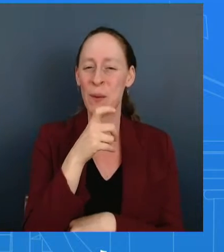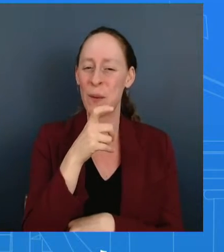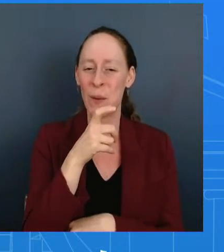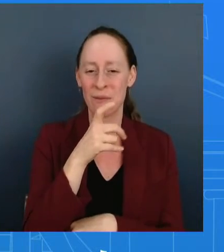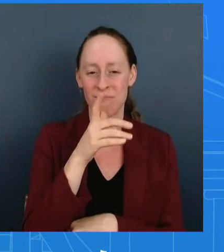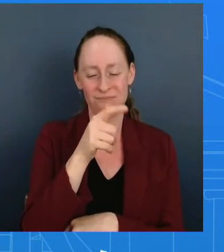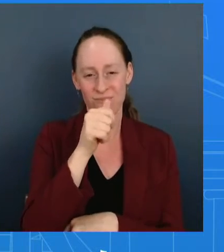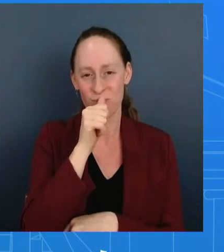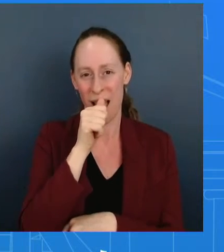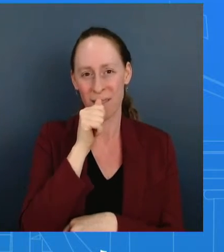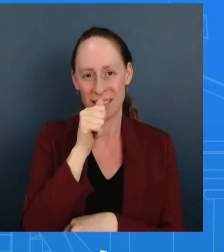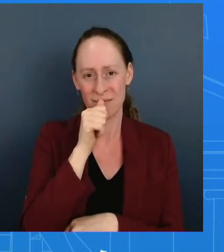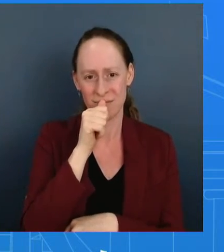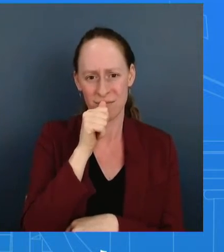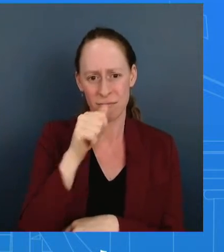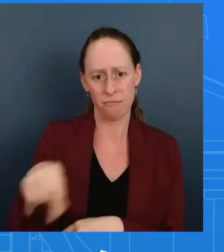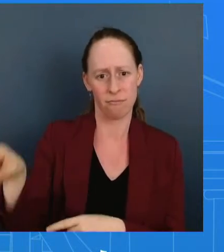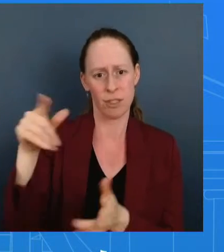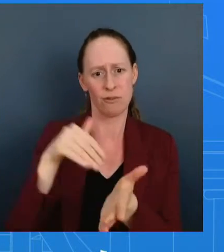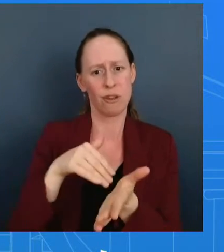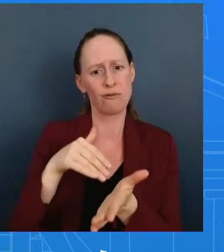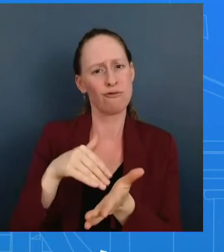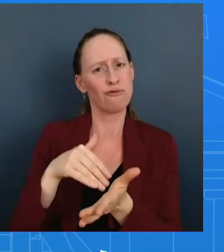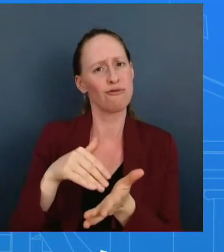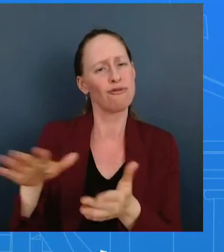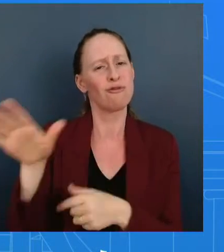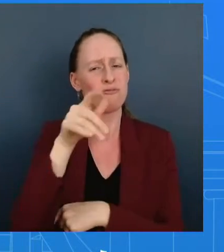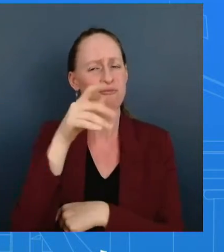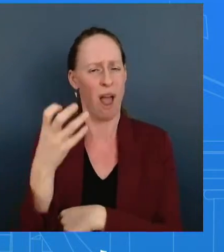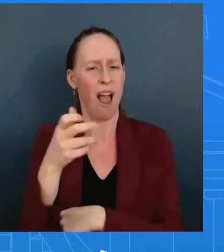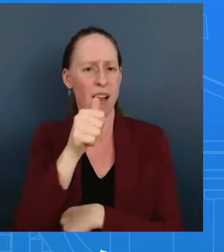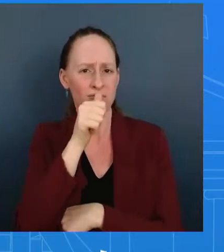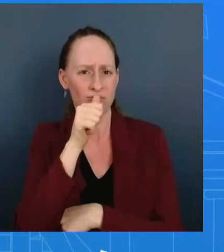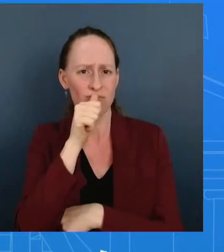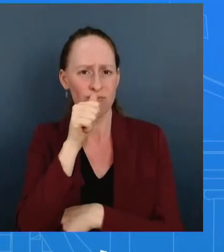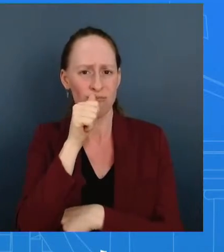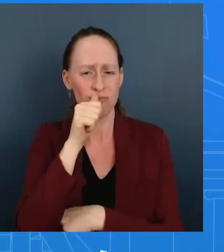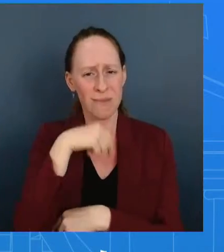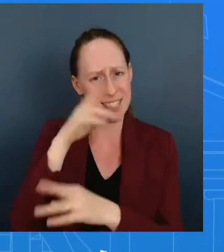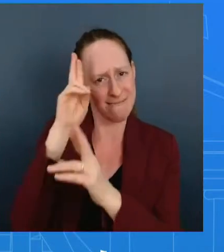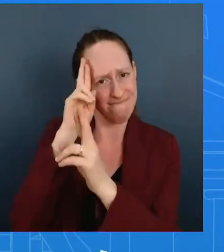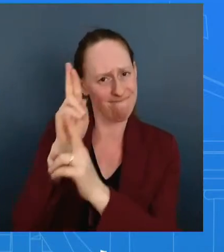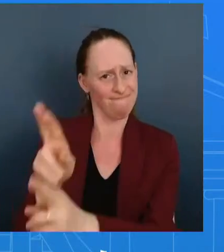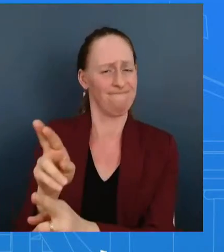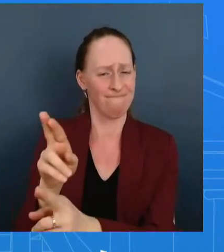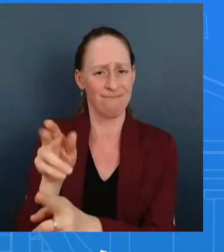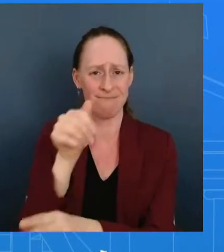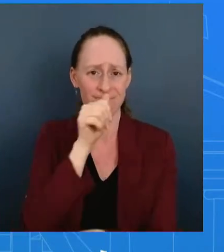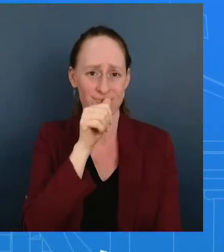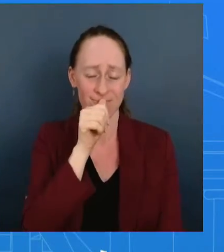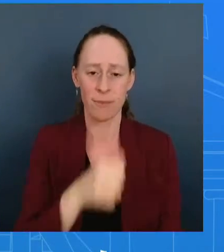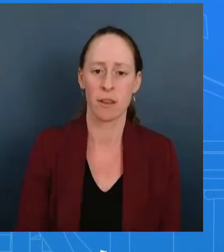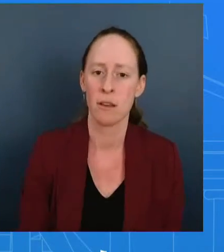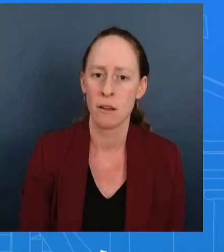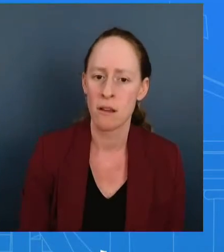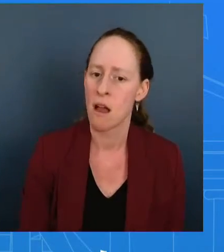The Press: Who would? The patient or the doctor? Ms. Jean-Pierre: We have to keep their privacy. The Press: It's public. It is public. The Press: It's public information. Ms. Jean-Pierre: I -- I -- I hear you. The Press: It is listed that he went to the Residence clinic. The Press: And you're -- Ms. Jean-Pierre: I -- I --